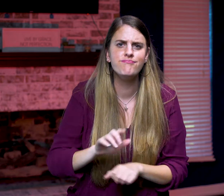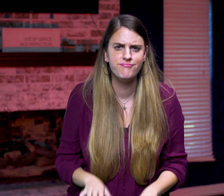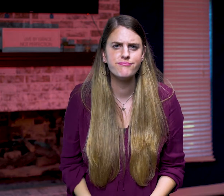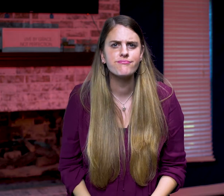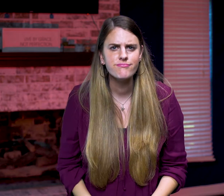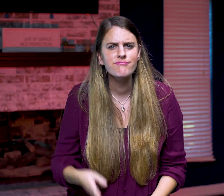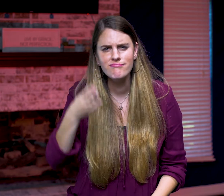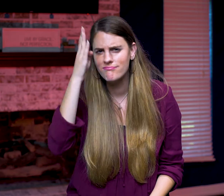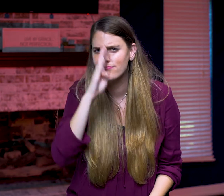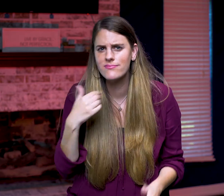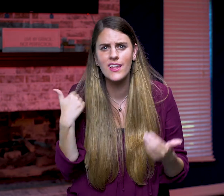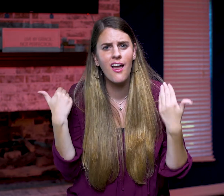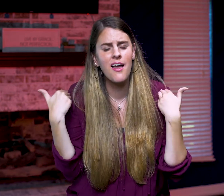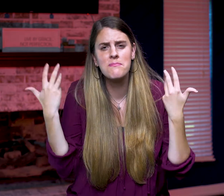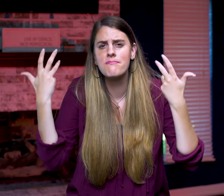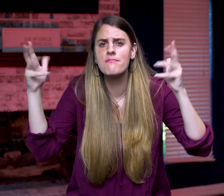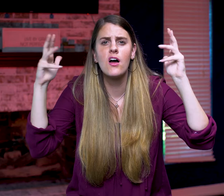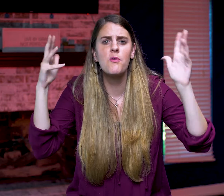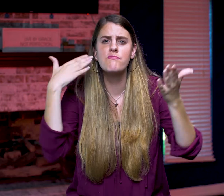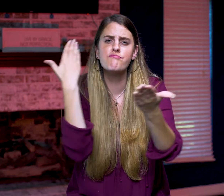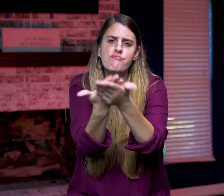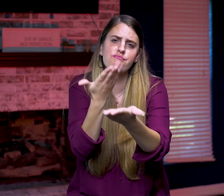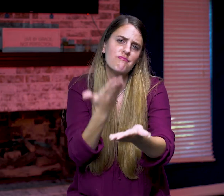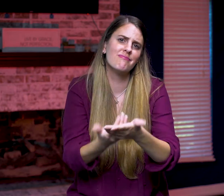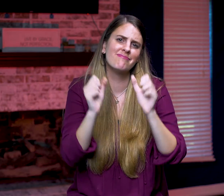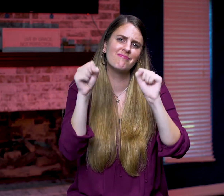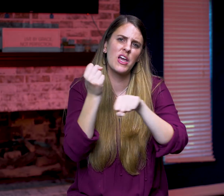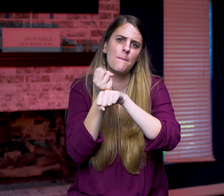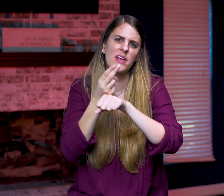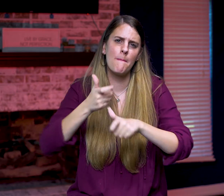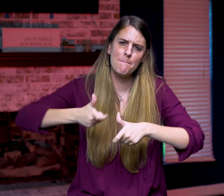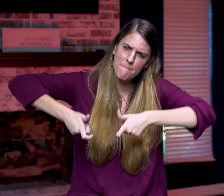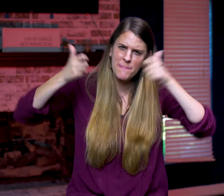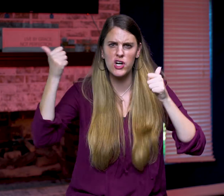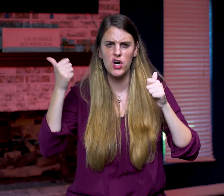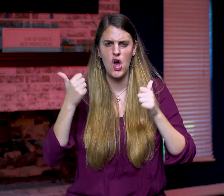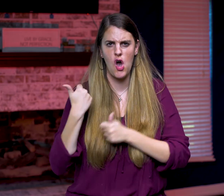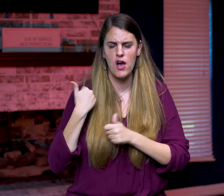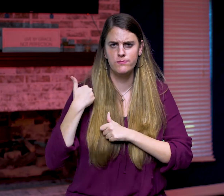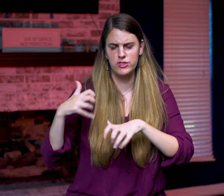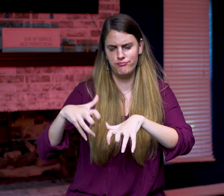God has already proven He can defeat bigger armies!